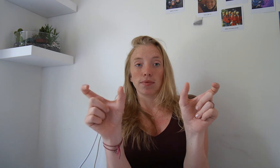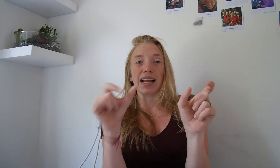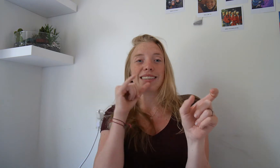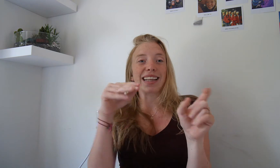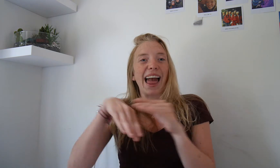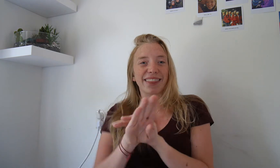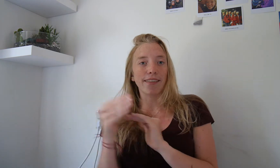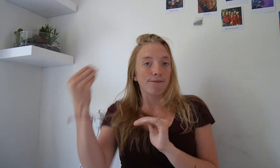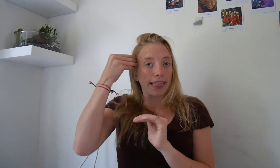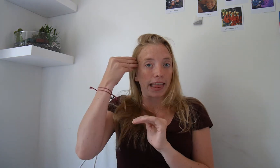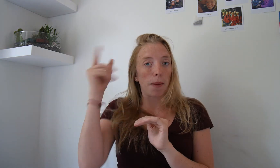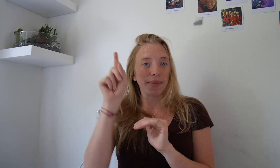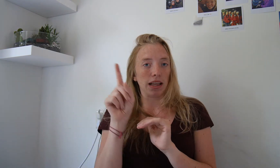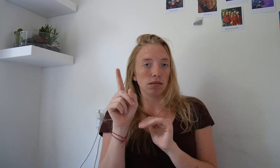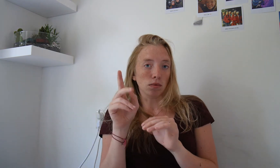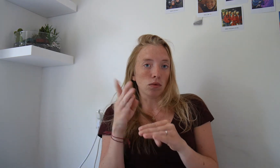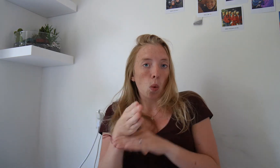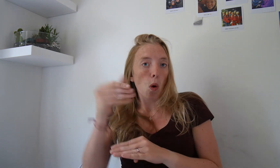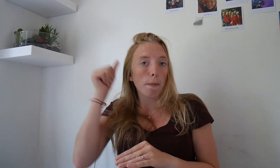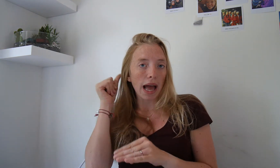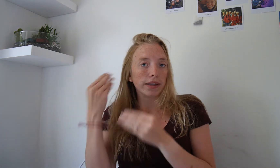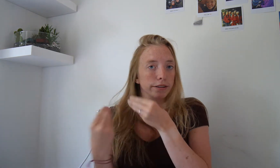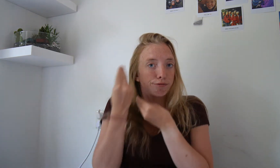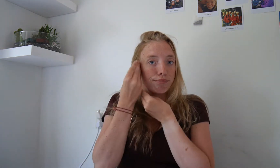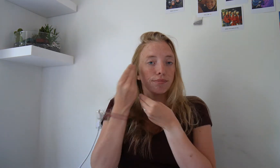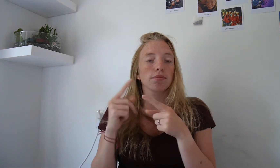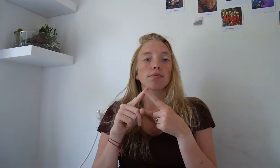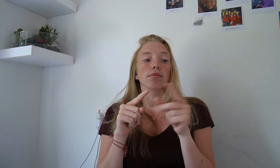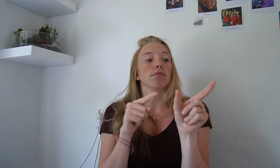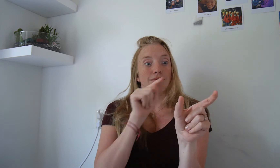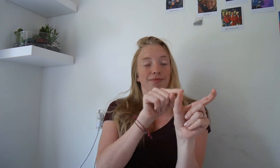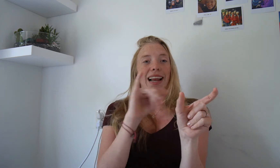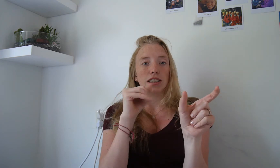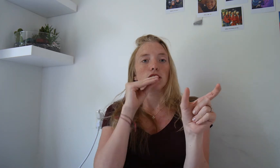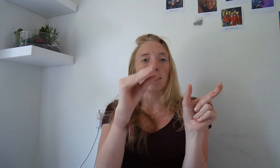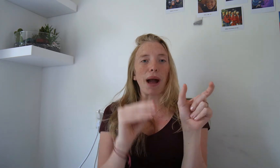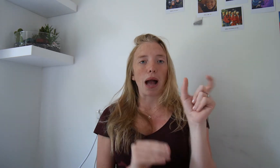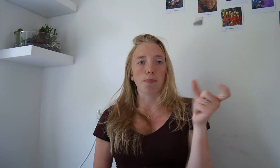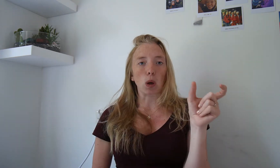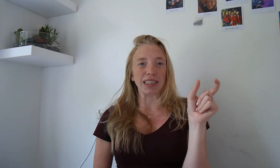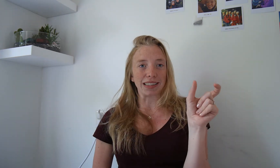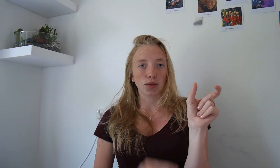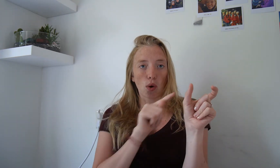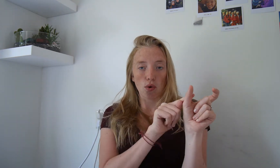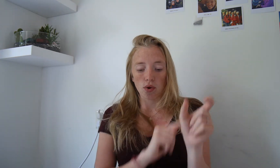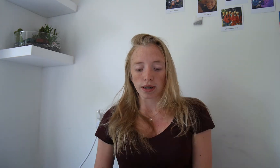The first part is an internal part, so an operation is needed for it. The other part is the external part: the sound processor.